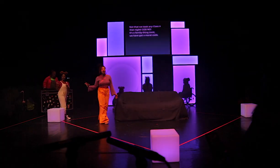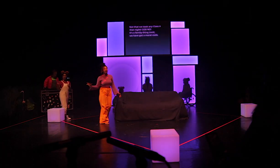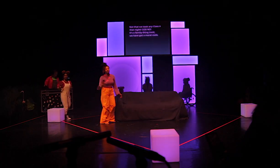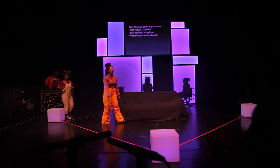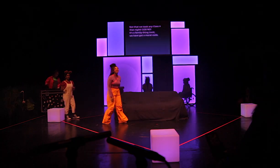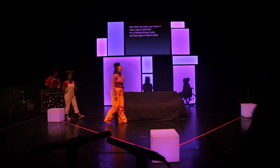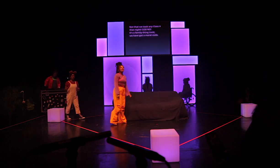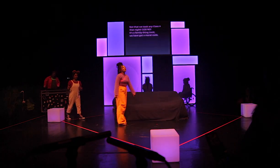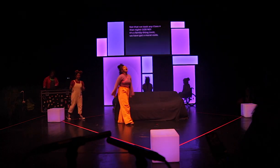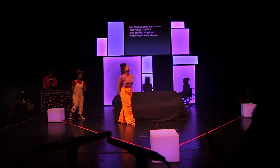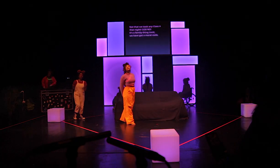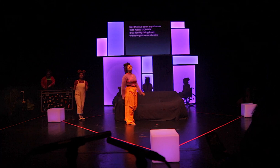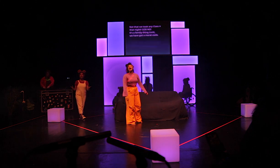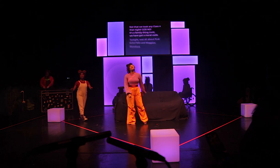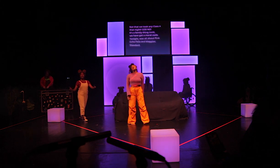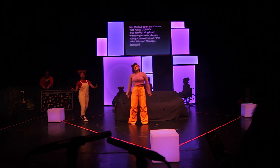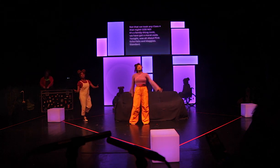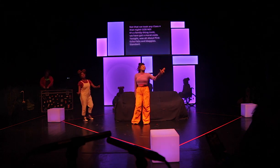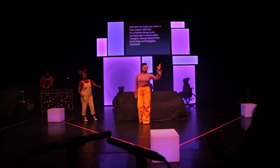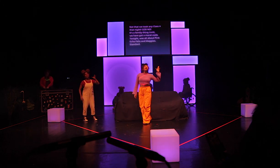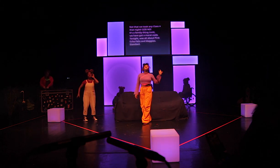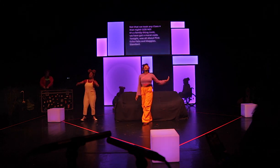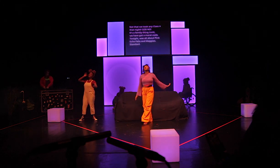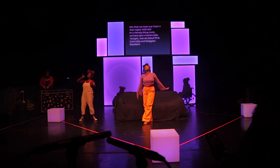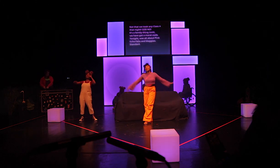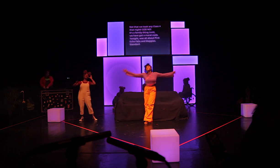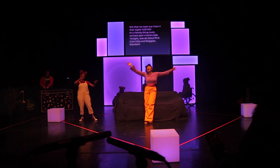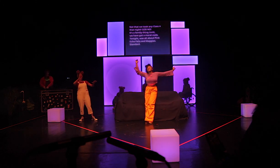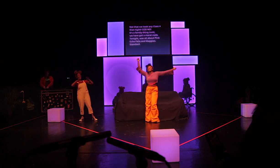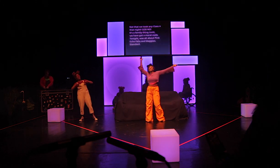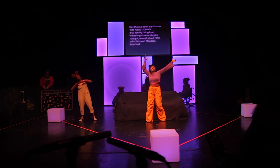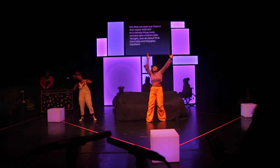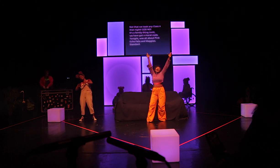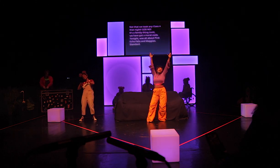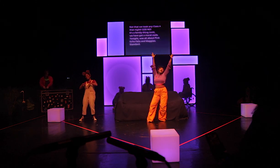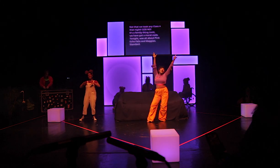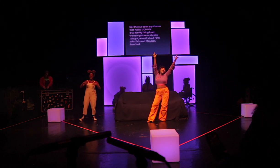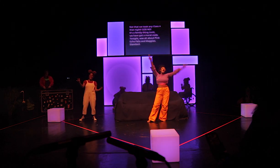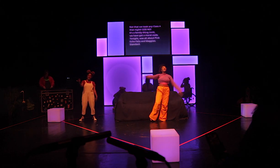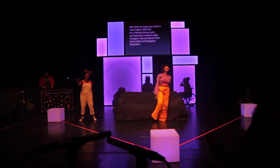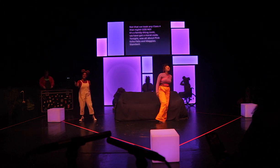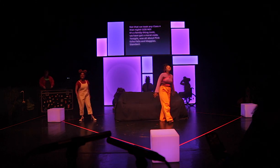have got a moral code. Tonight was all about pink Echo Falls and Maggies,